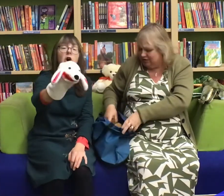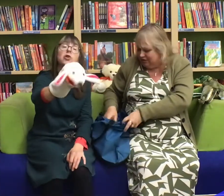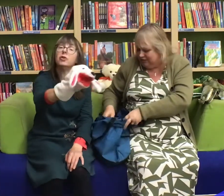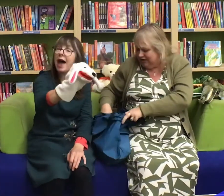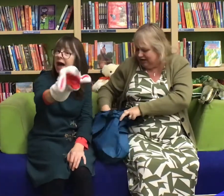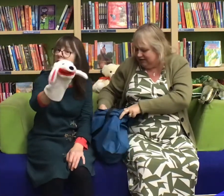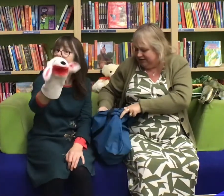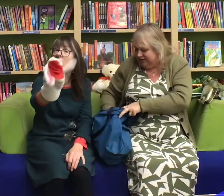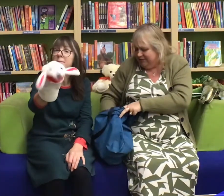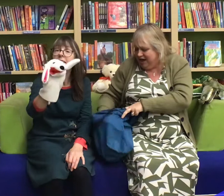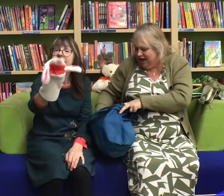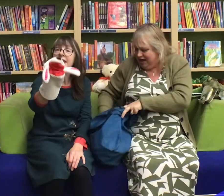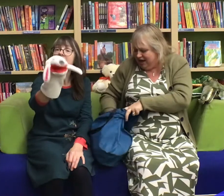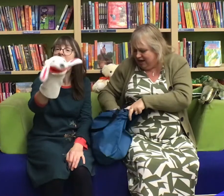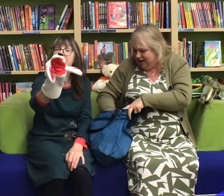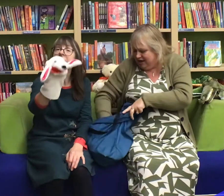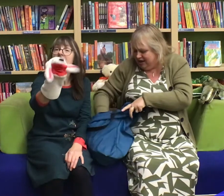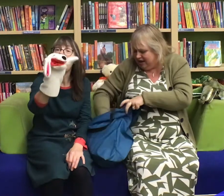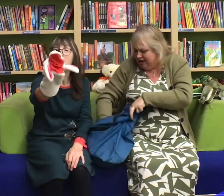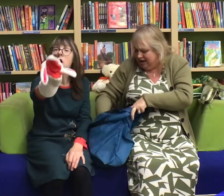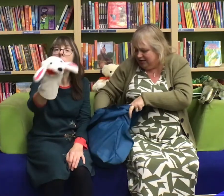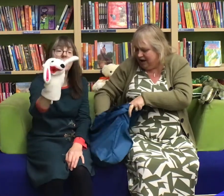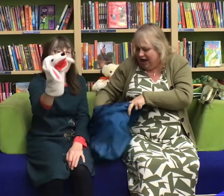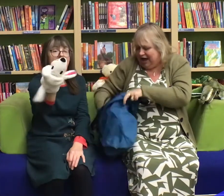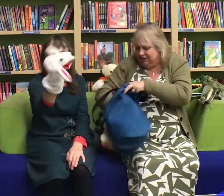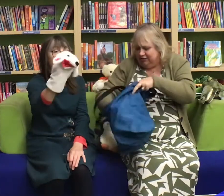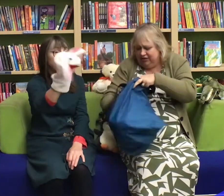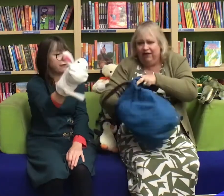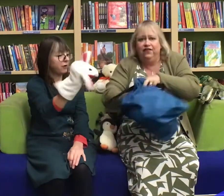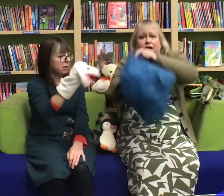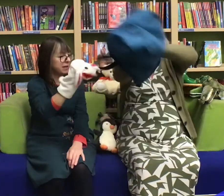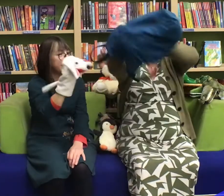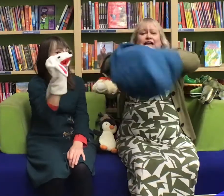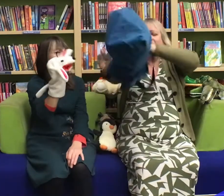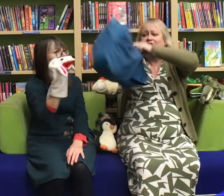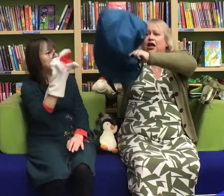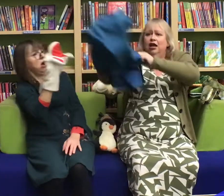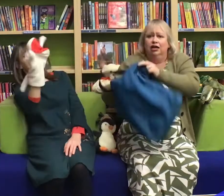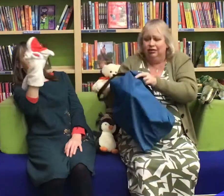Old Macdonald had a farm e-i-e-i-o and on that farm he had a lion?!